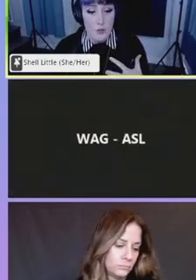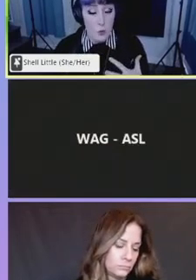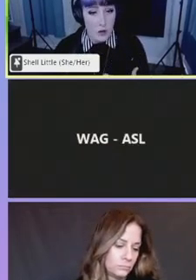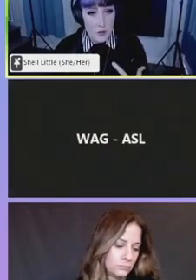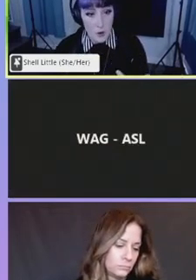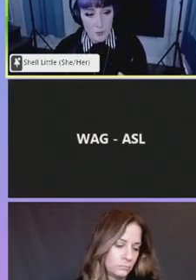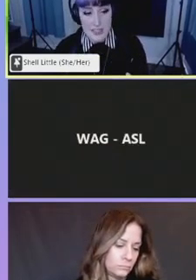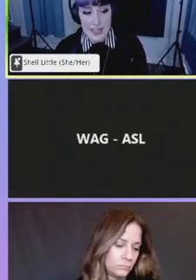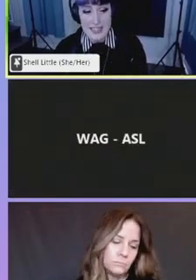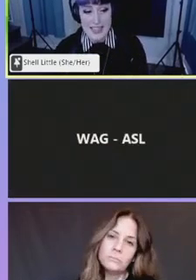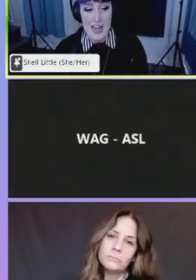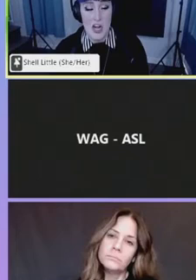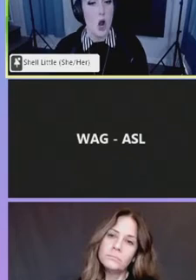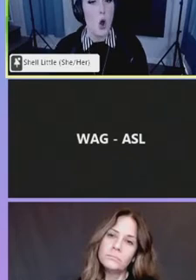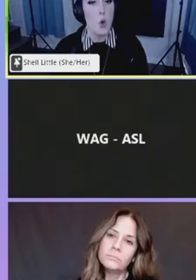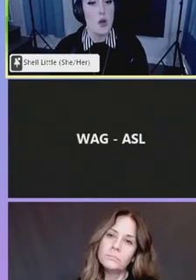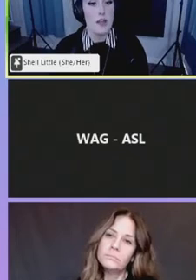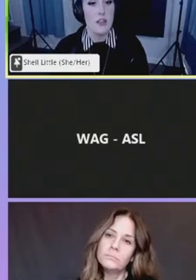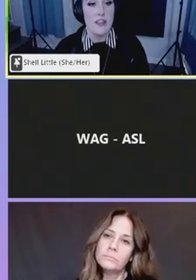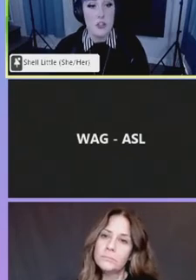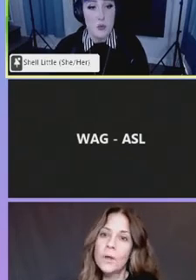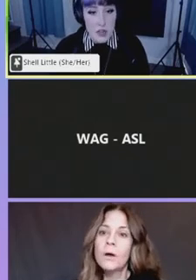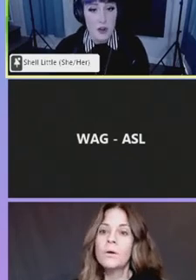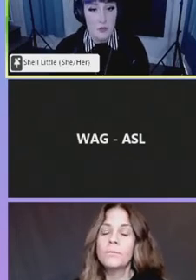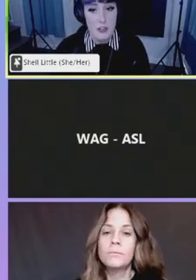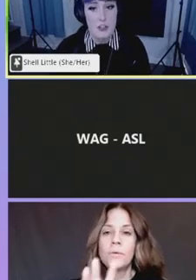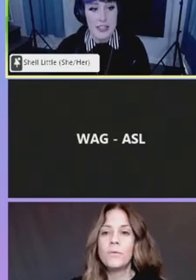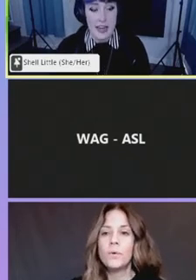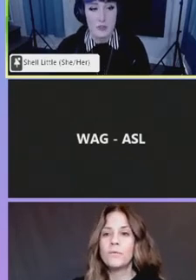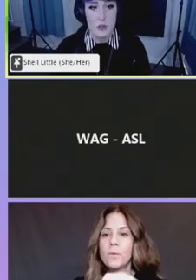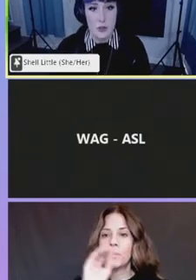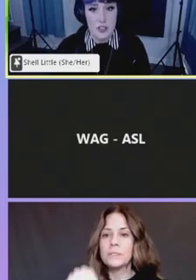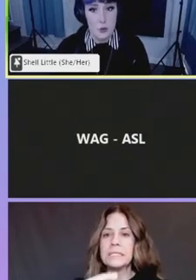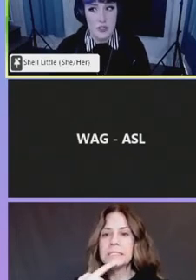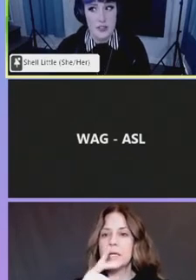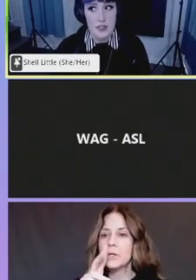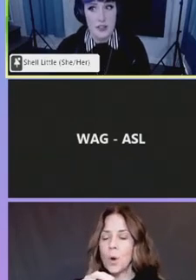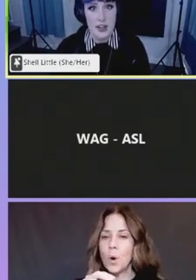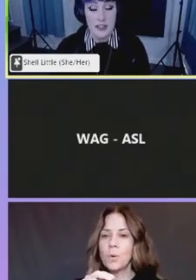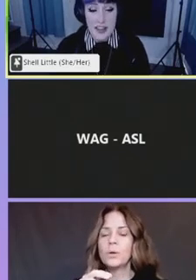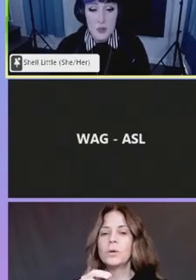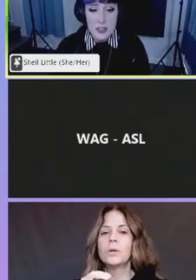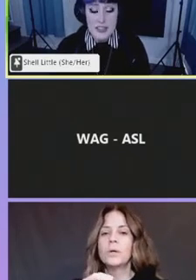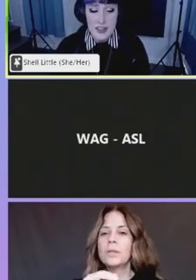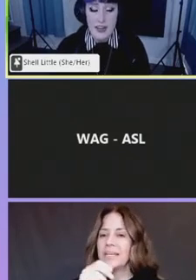you feel you have the resources and support you need to do so? Out of the 442 people,